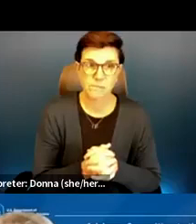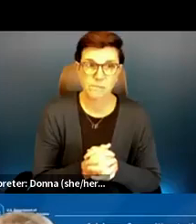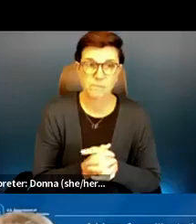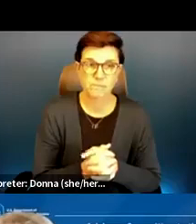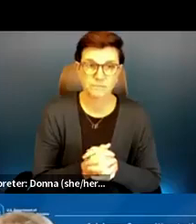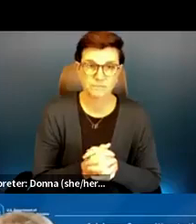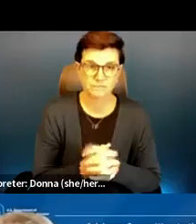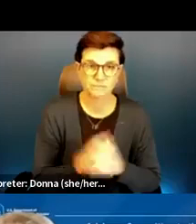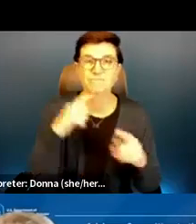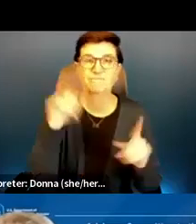There we go.